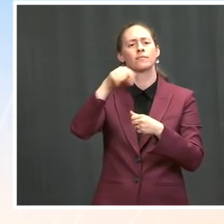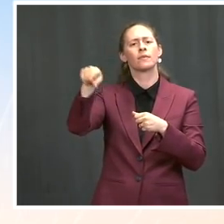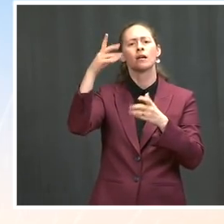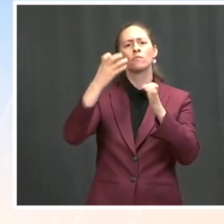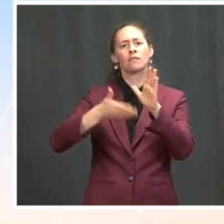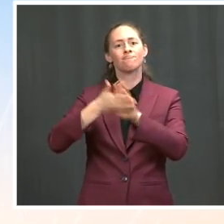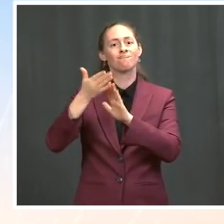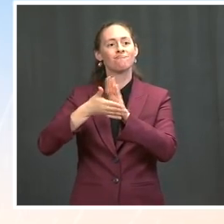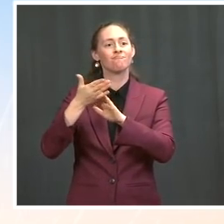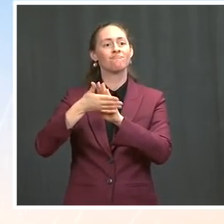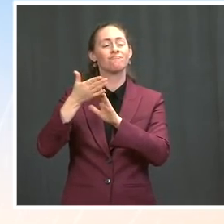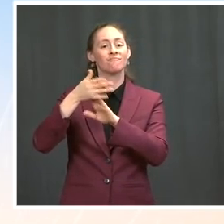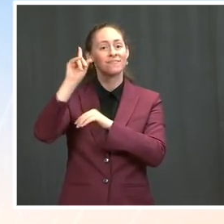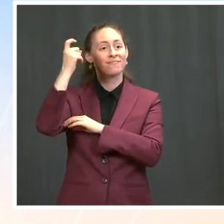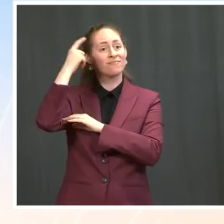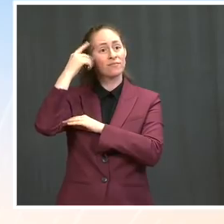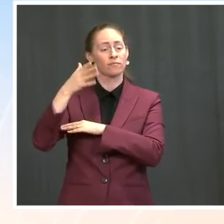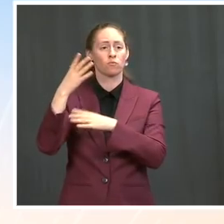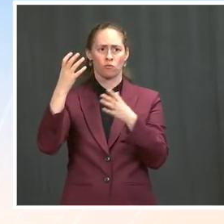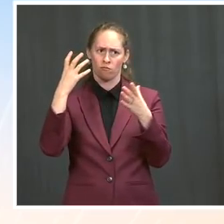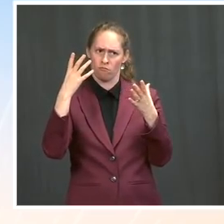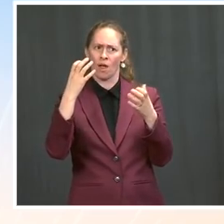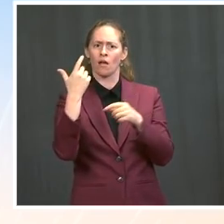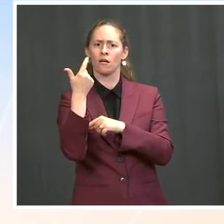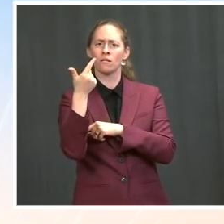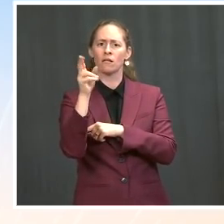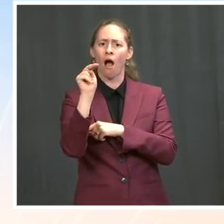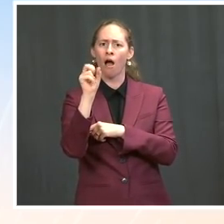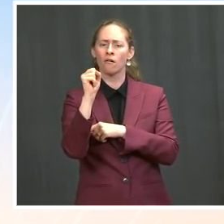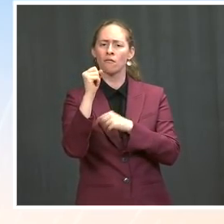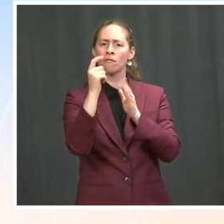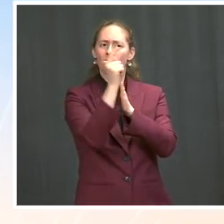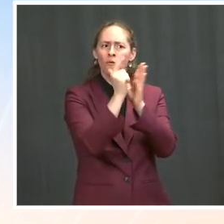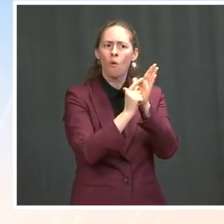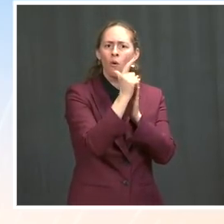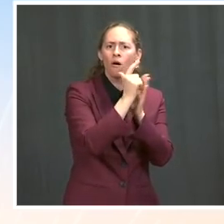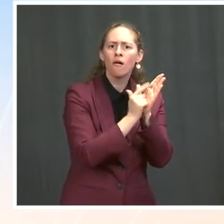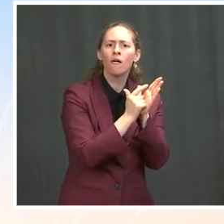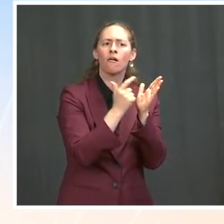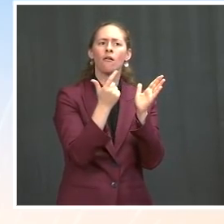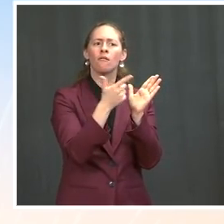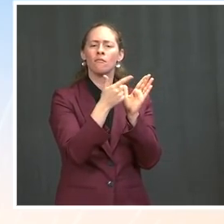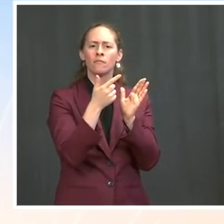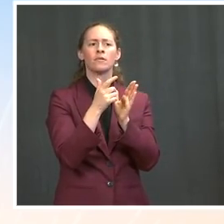Is the administration concerned that actual violent extremists